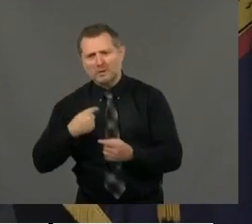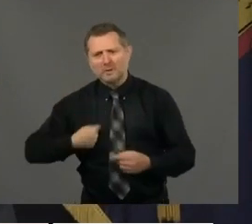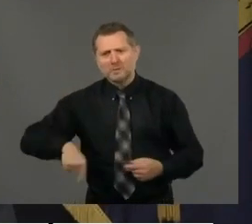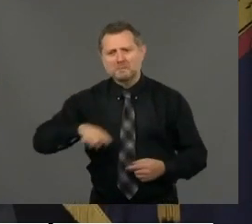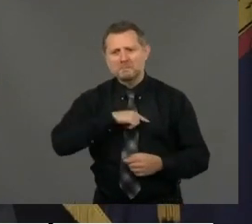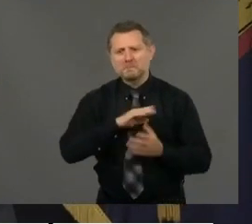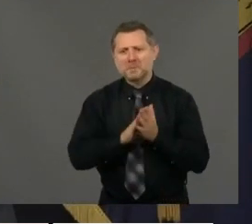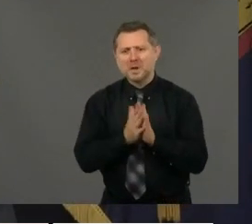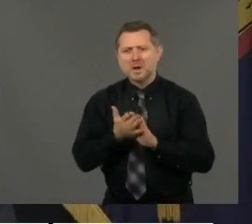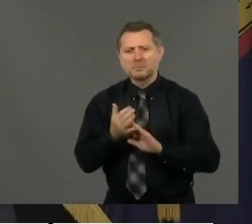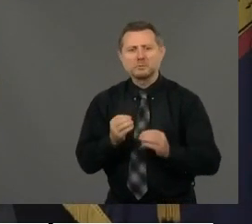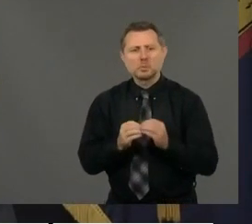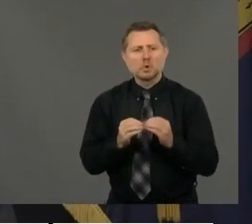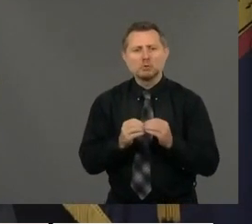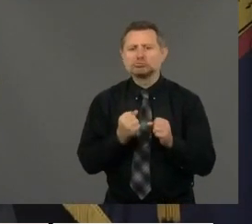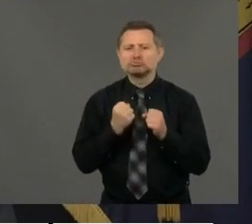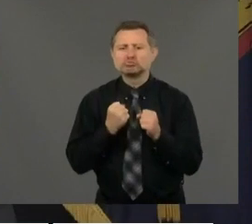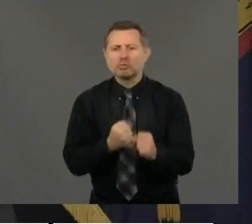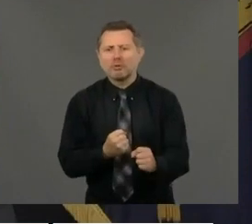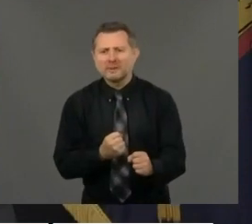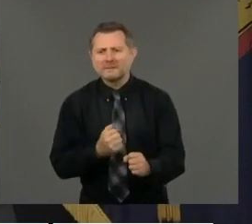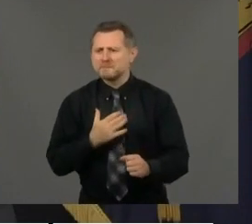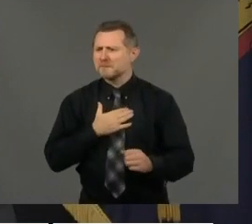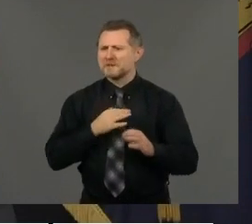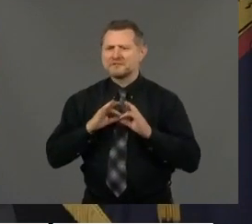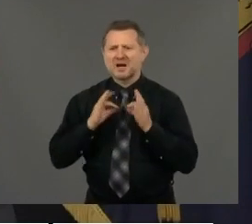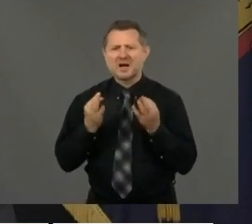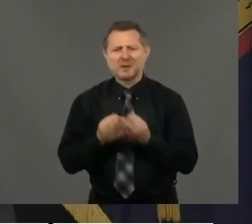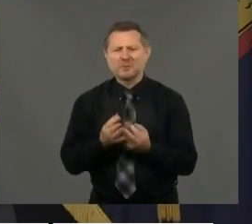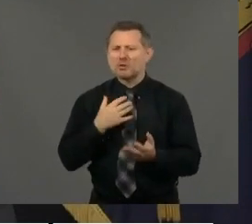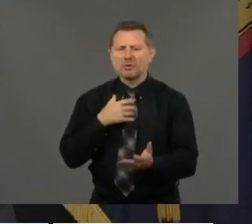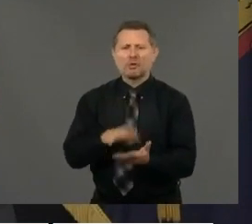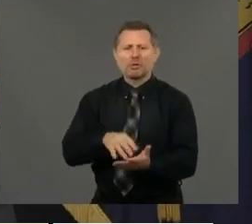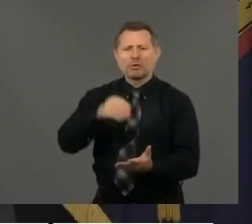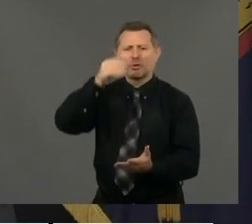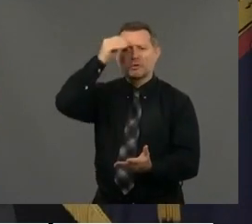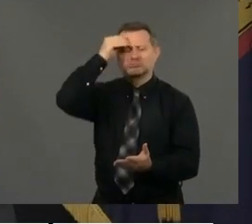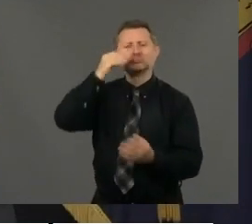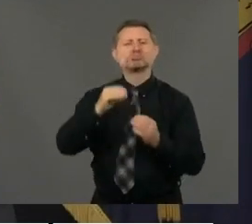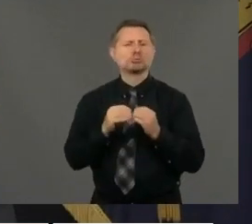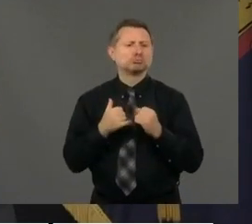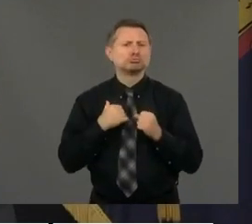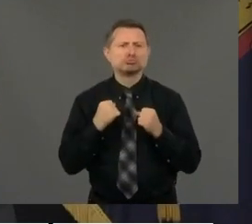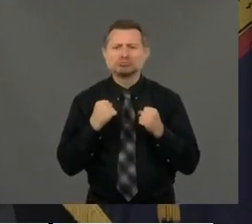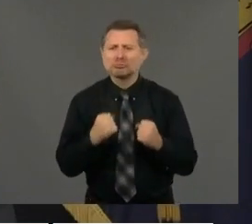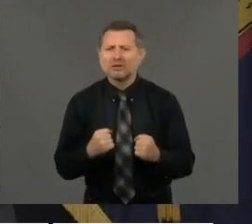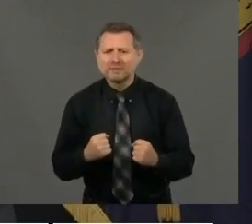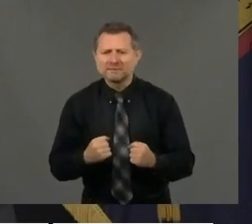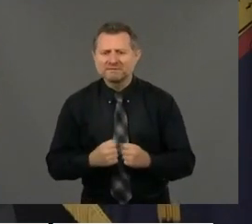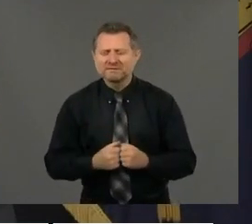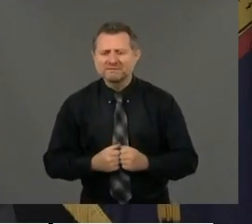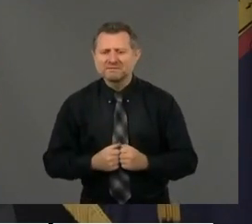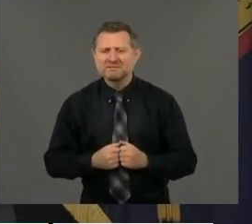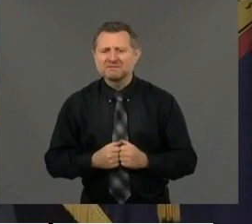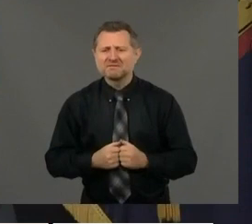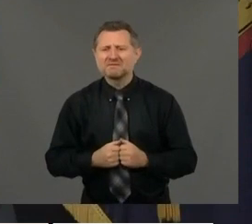THE END OF THE DAY, WE WILL